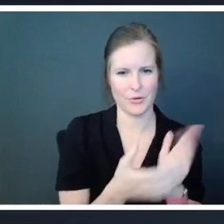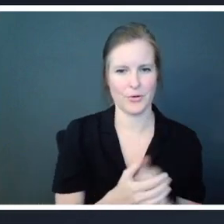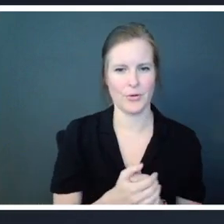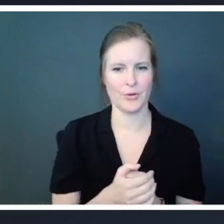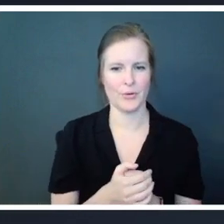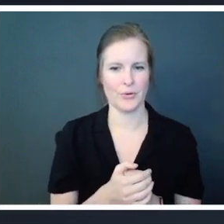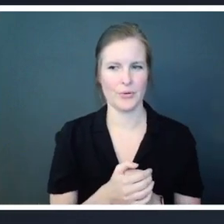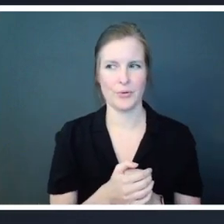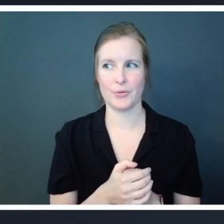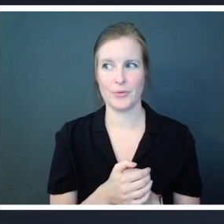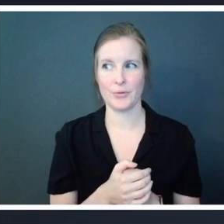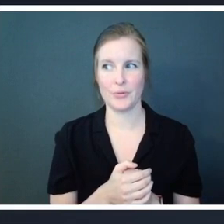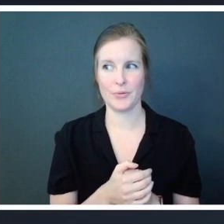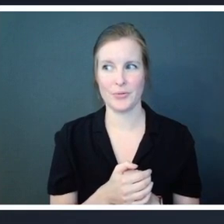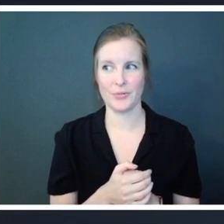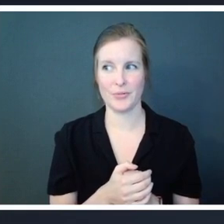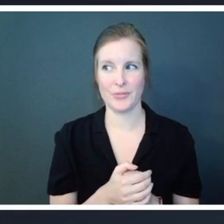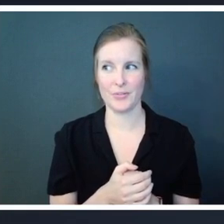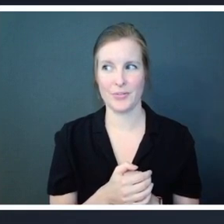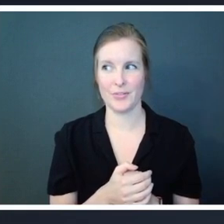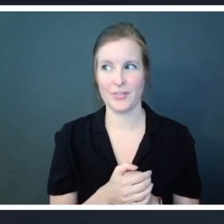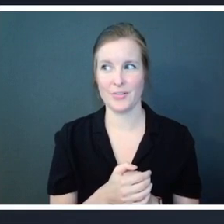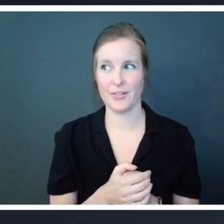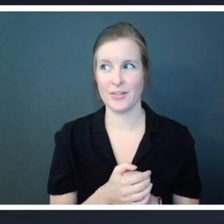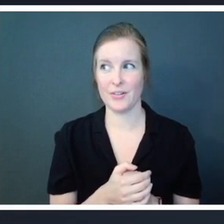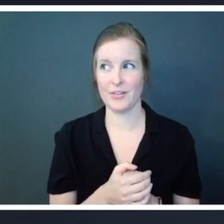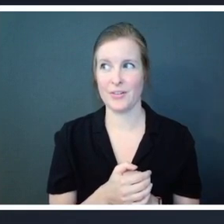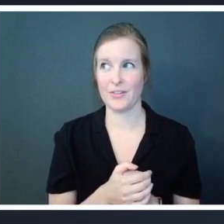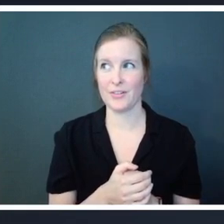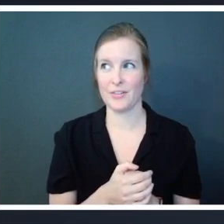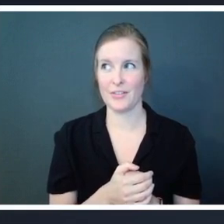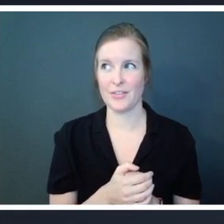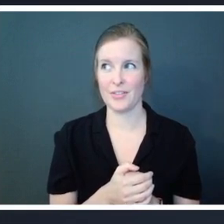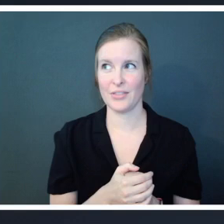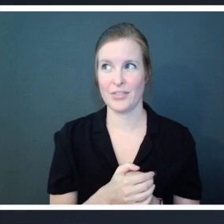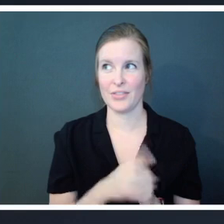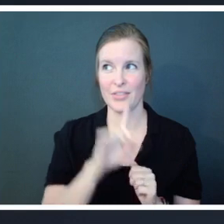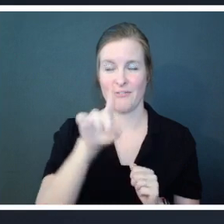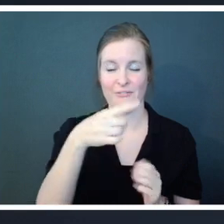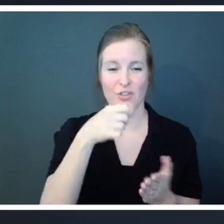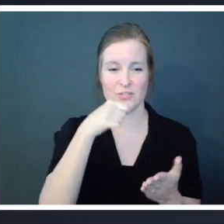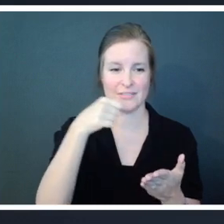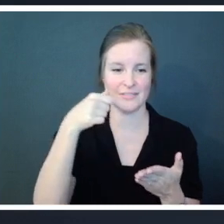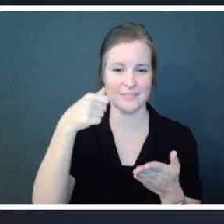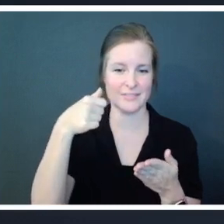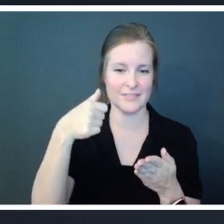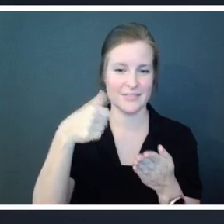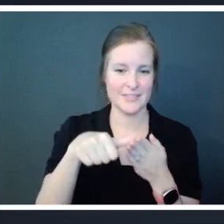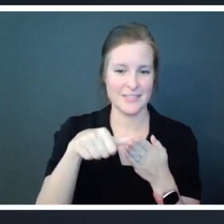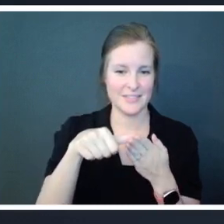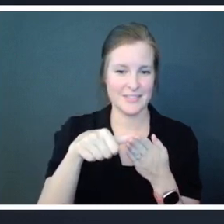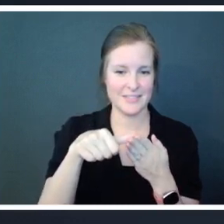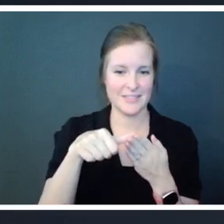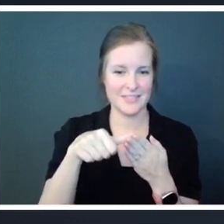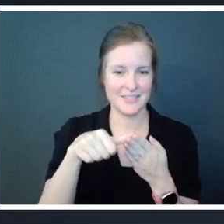So, the first postage stamp that were labeled Wildlife Conservation appeared in 1956, featuring